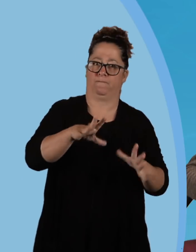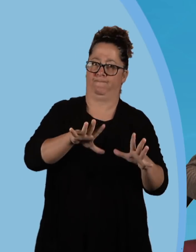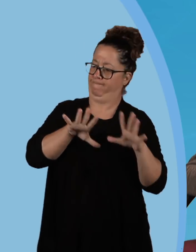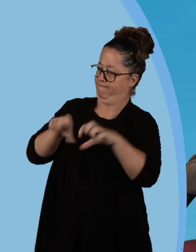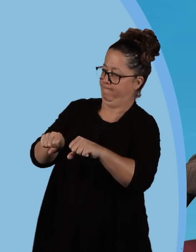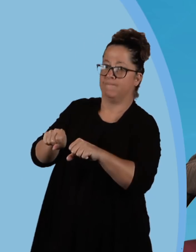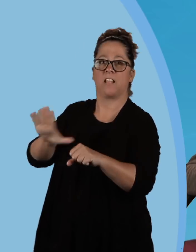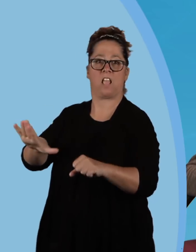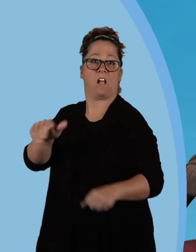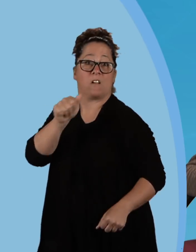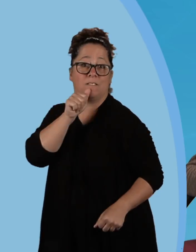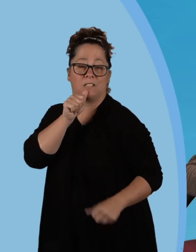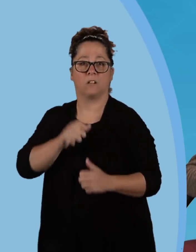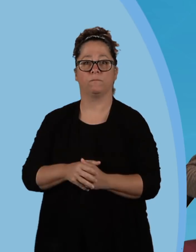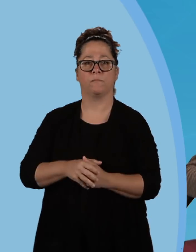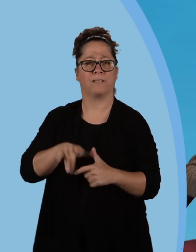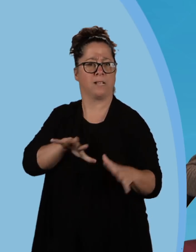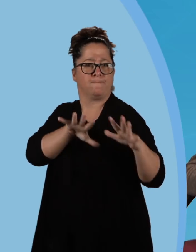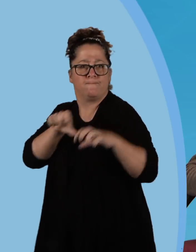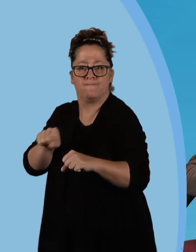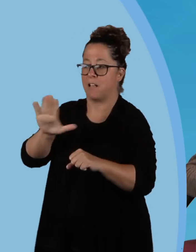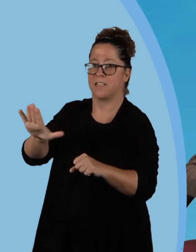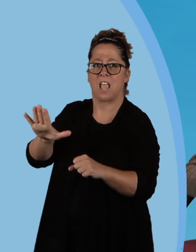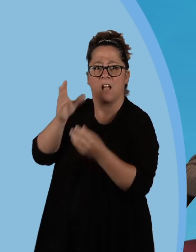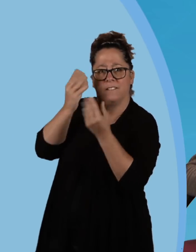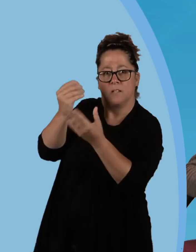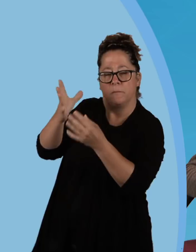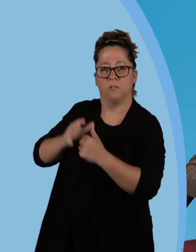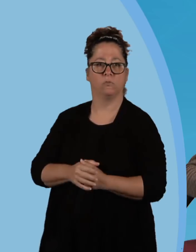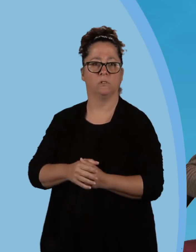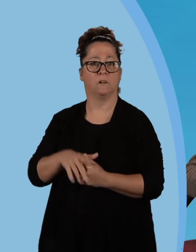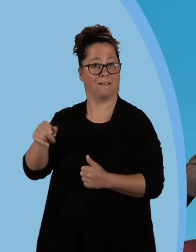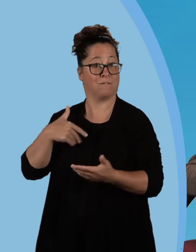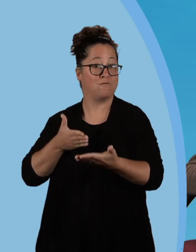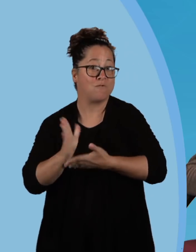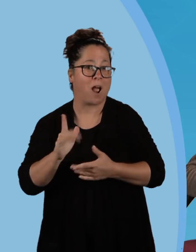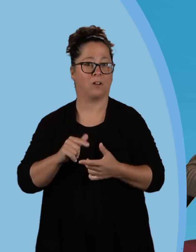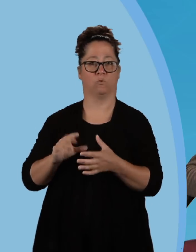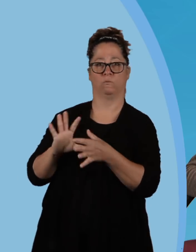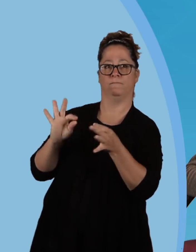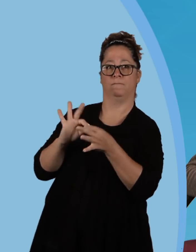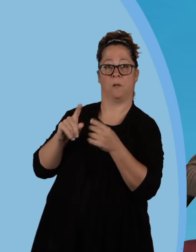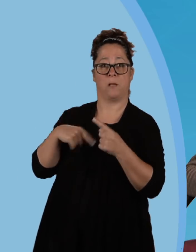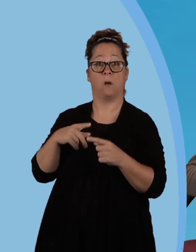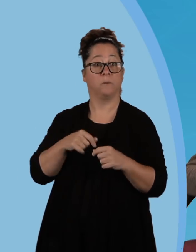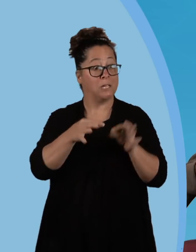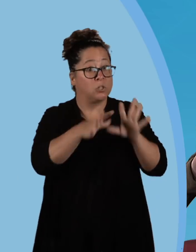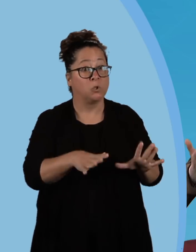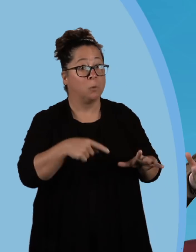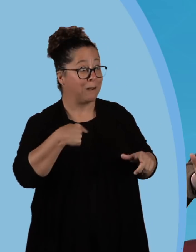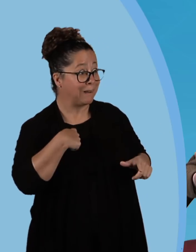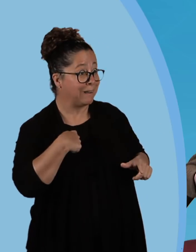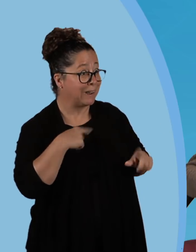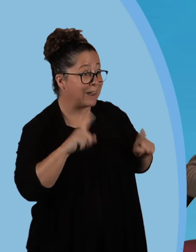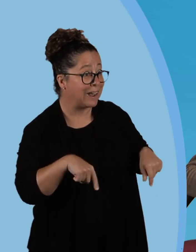That really the deaf or hard of hearing individual owns that confidentiality. They own that information. They have a right to talk about it,